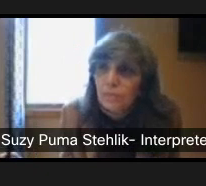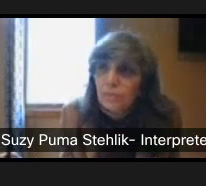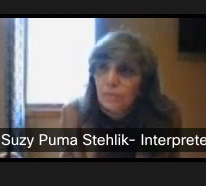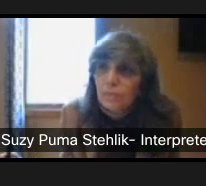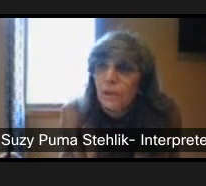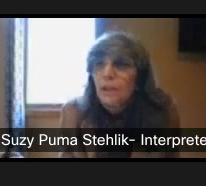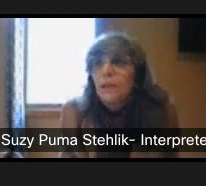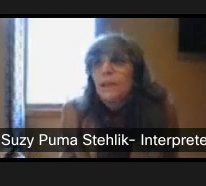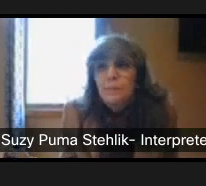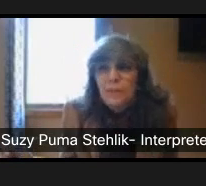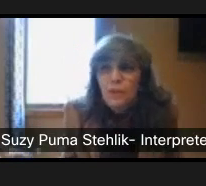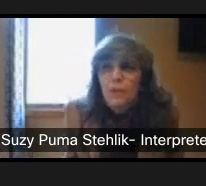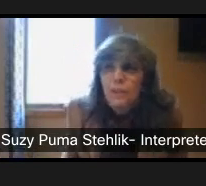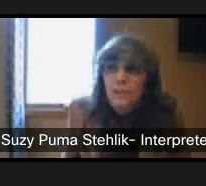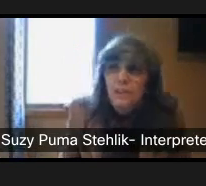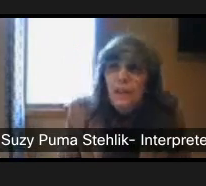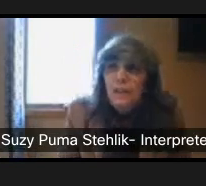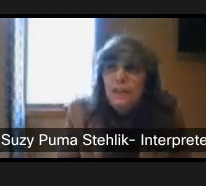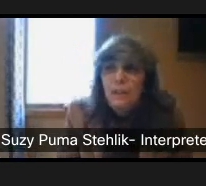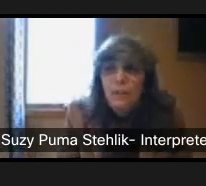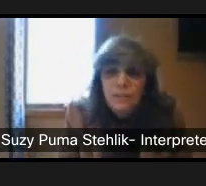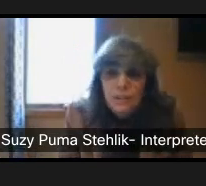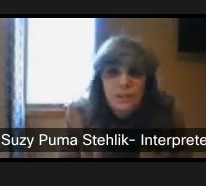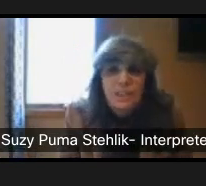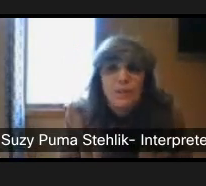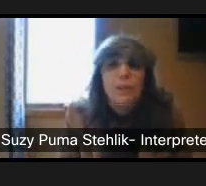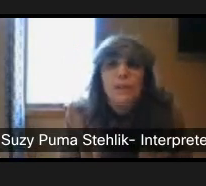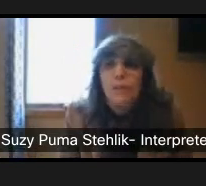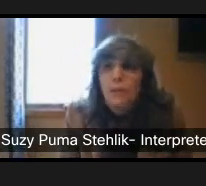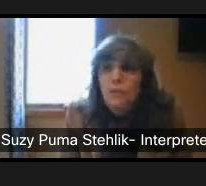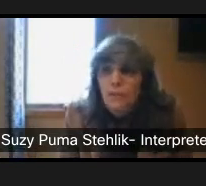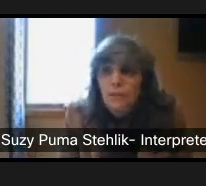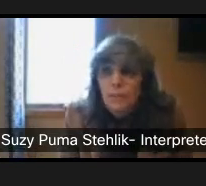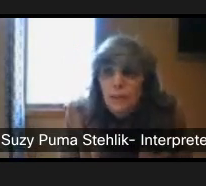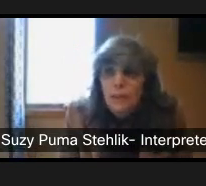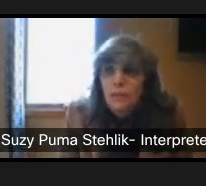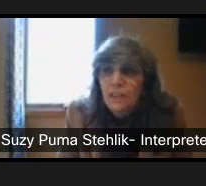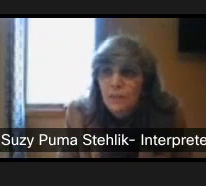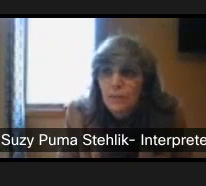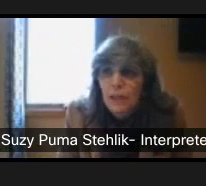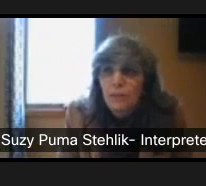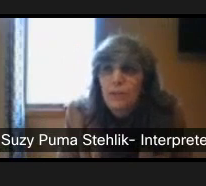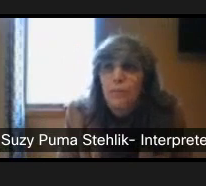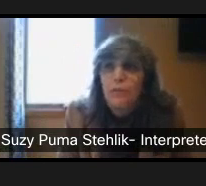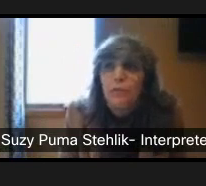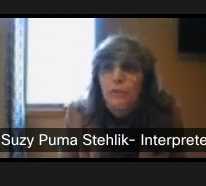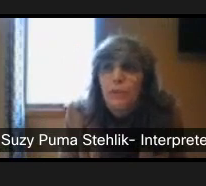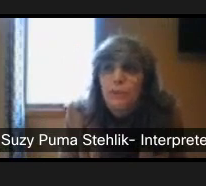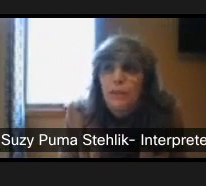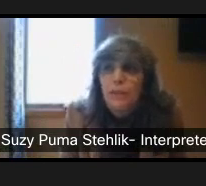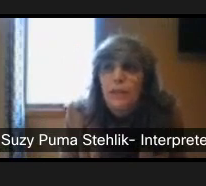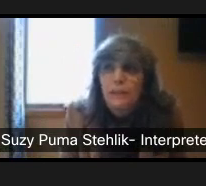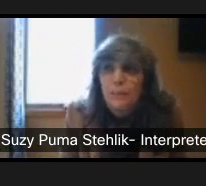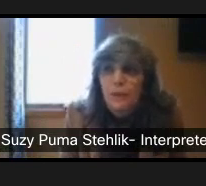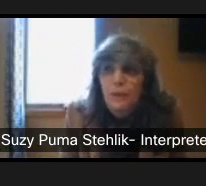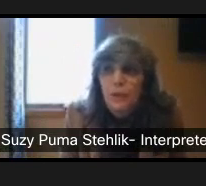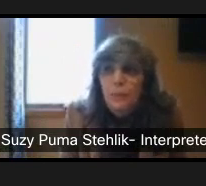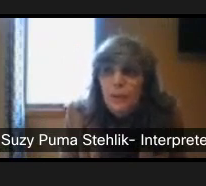Anybody else did and commerce Roberto.